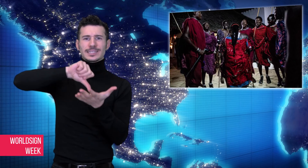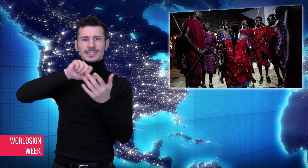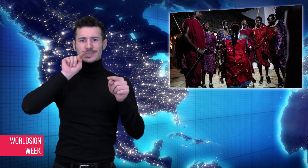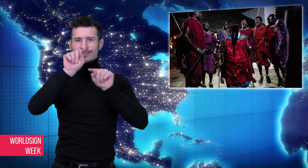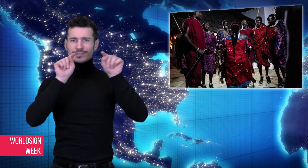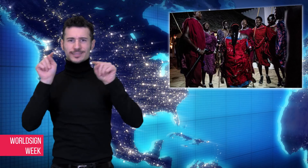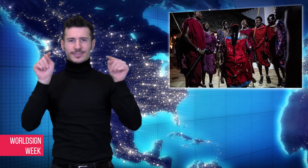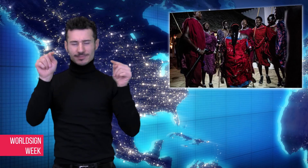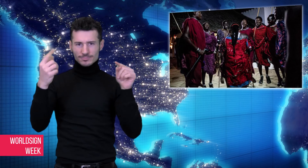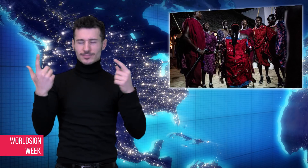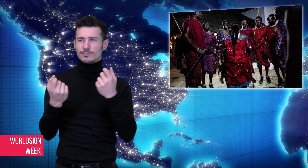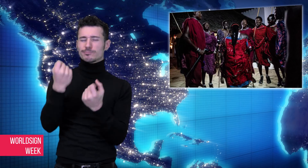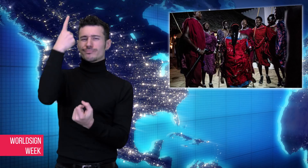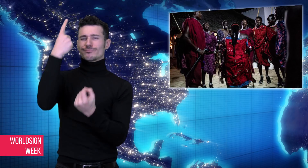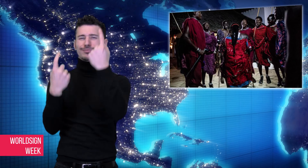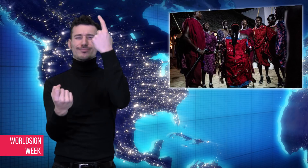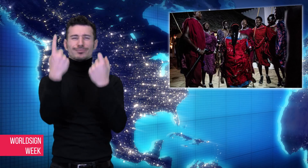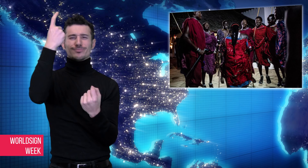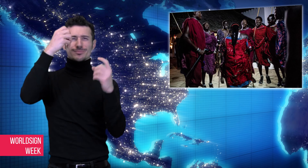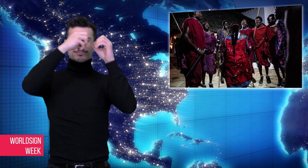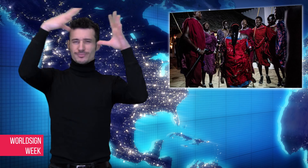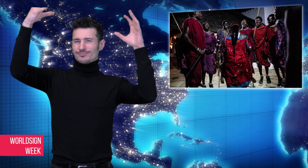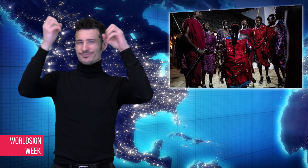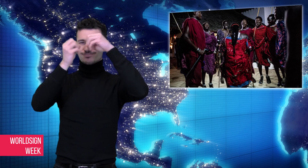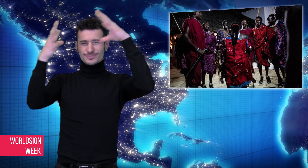were on this night, there was no